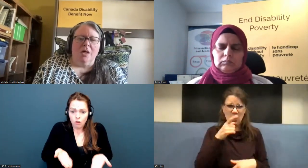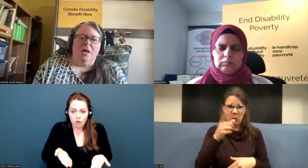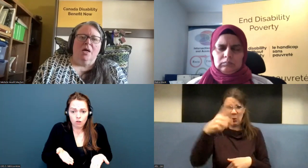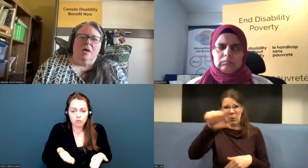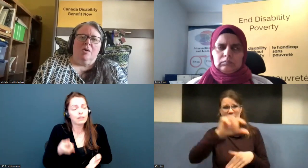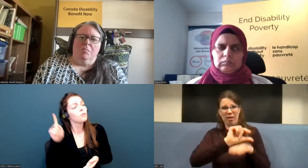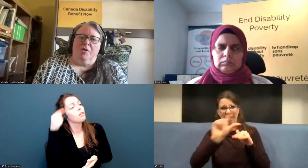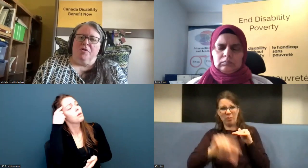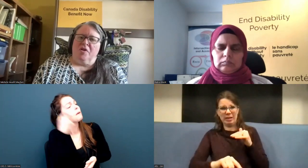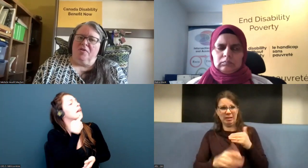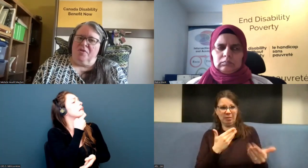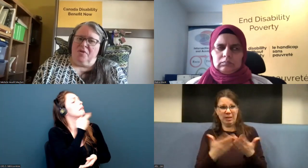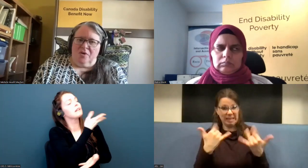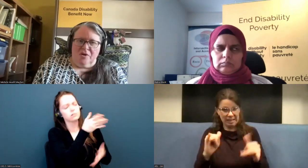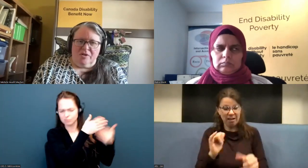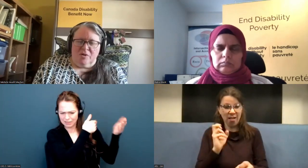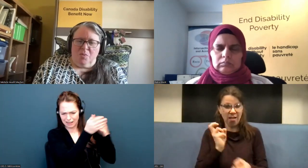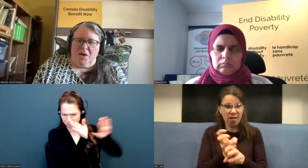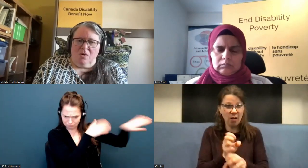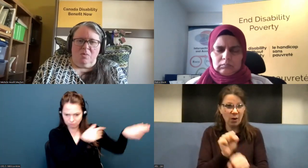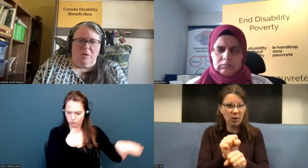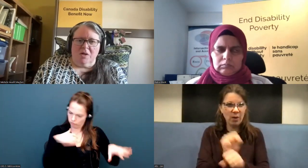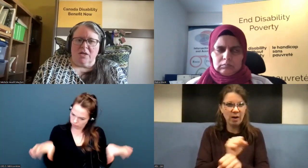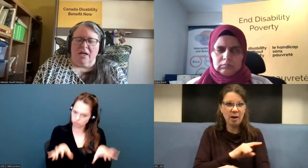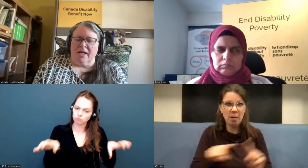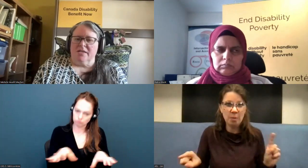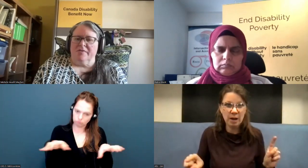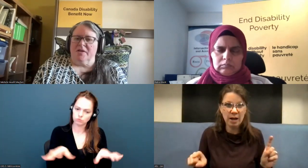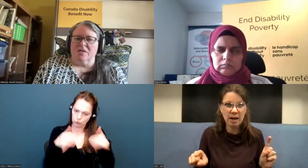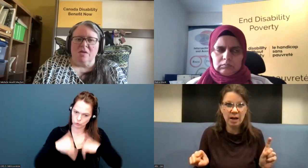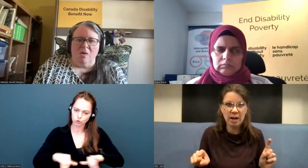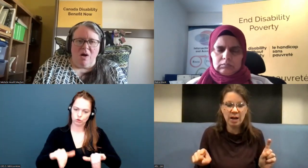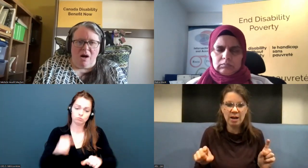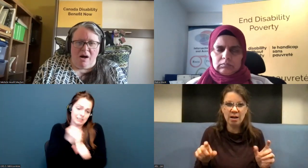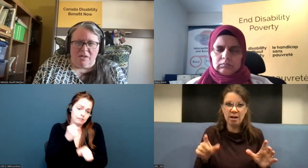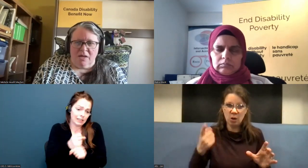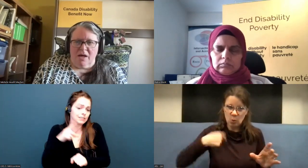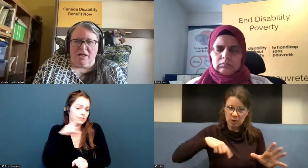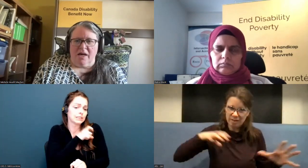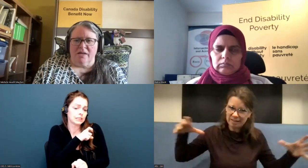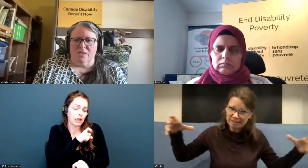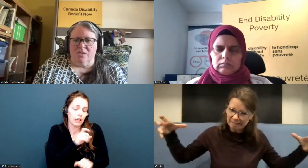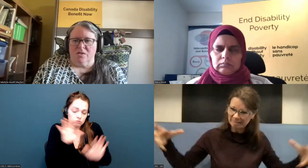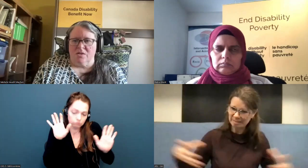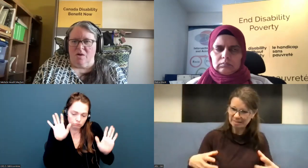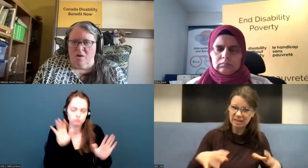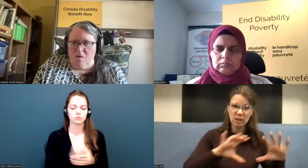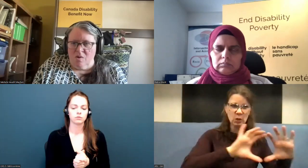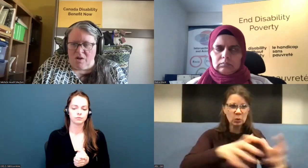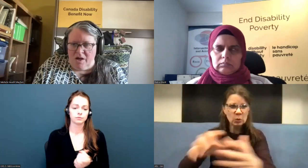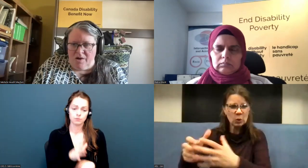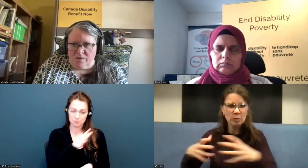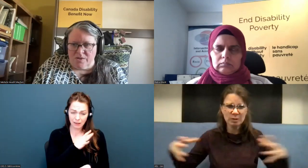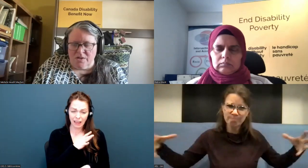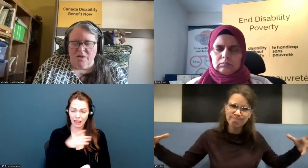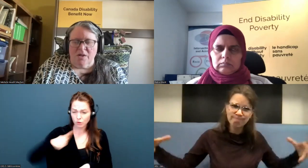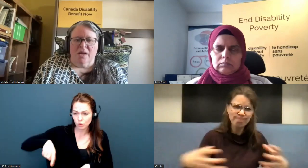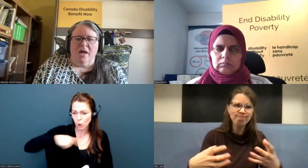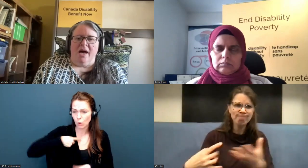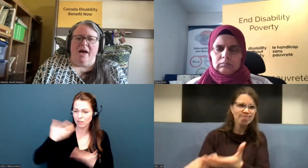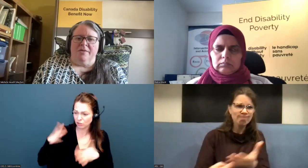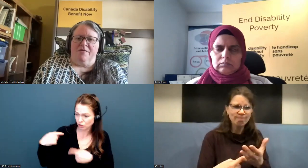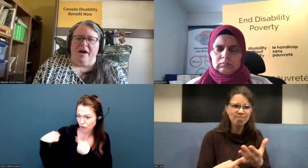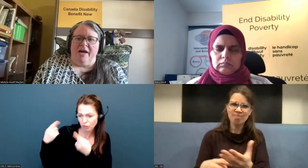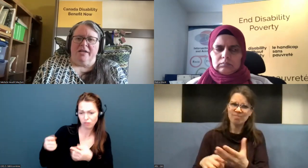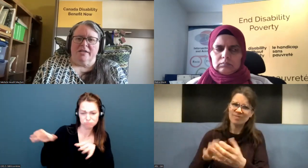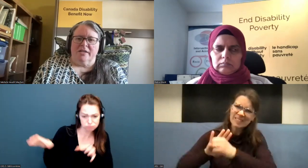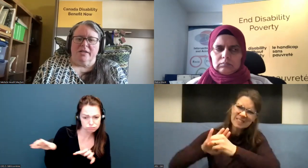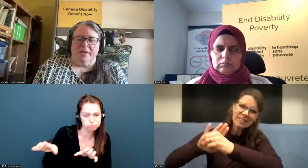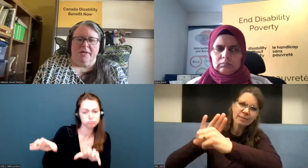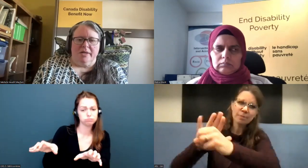BUT THE THOUGHT THAT WE ALL WORKED COLLECTIVELY SO HARD AND GET SO CLOSE AND FIND THAT IT